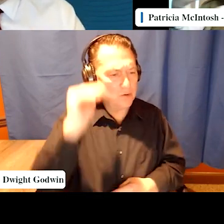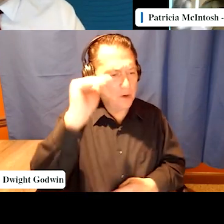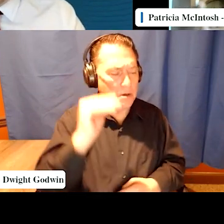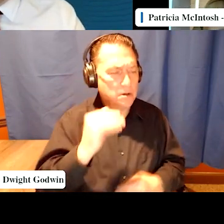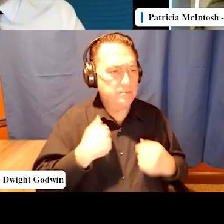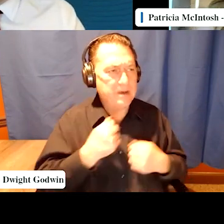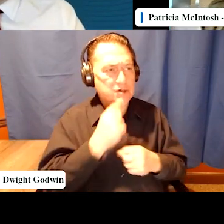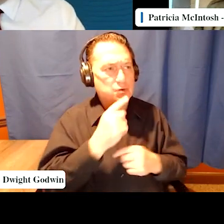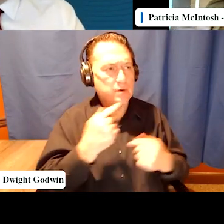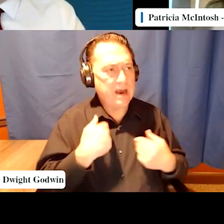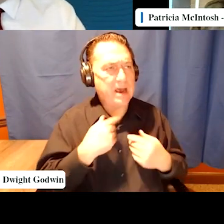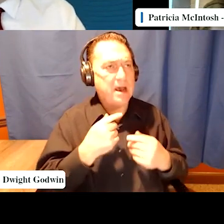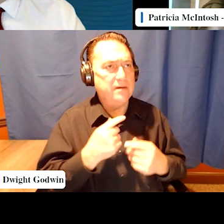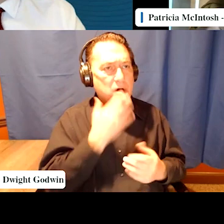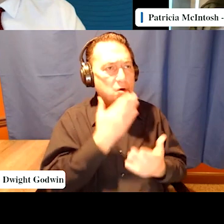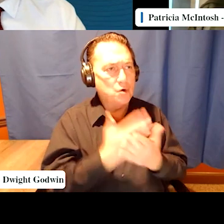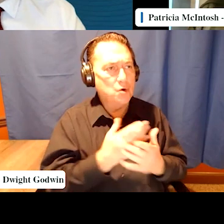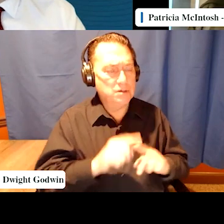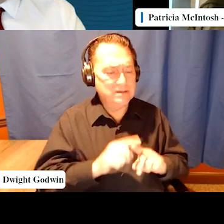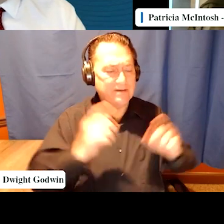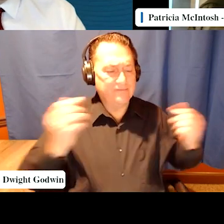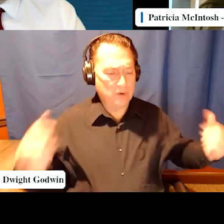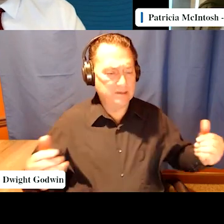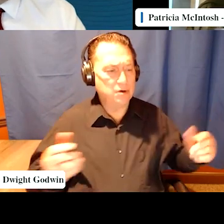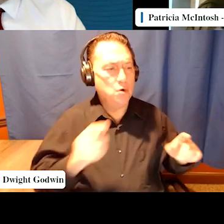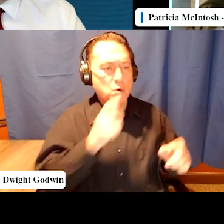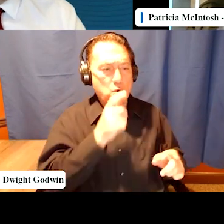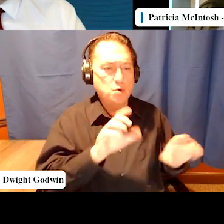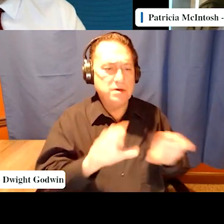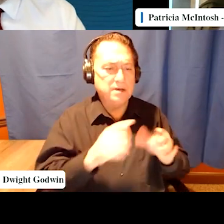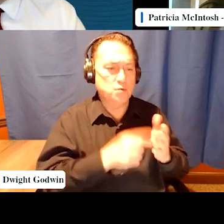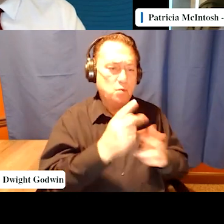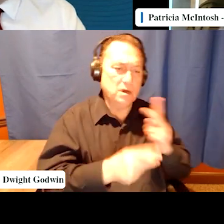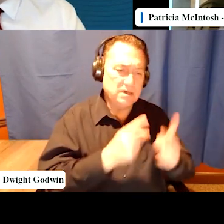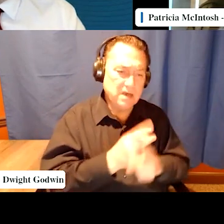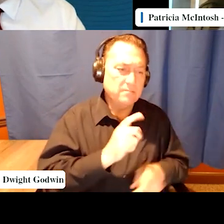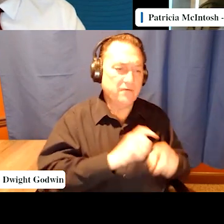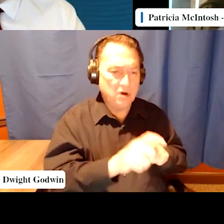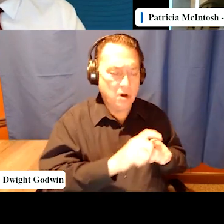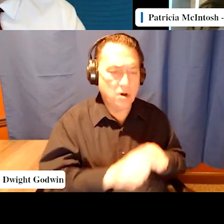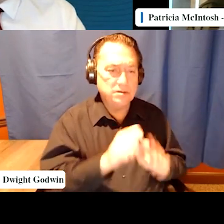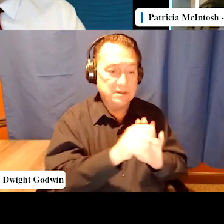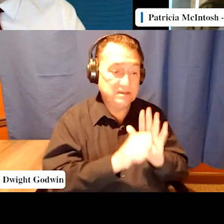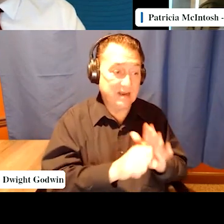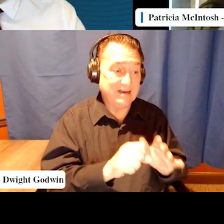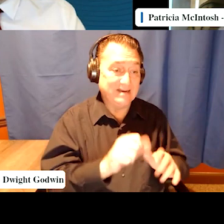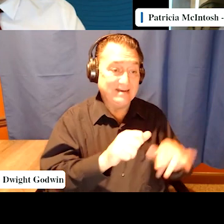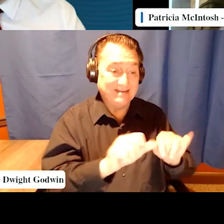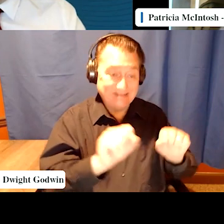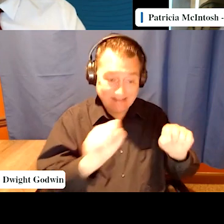who covers what types of calls, and the facts that the state team was already in existence for a good 19 years, and it was very well known